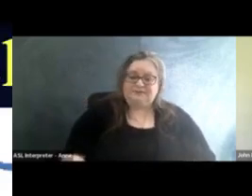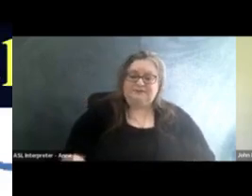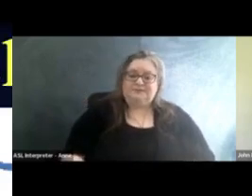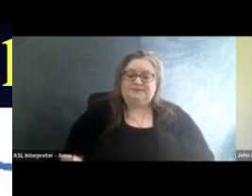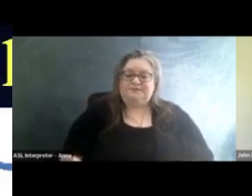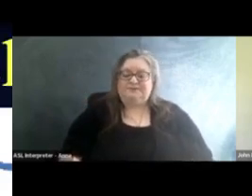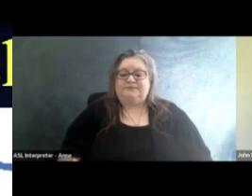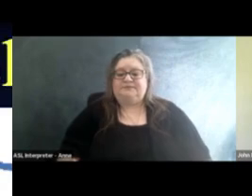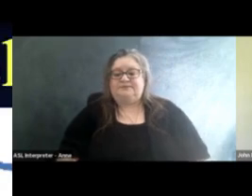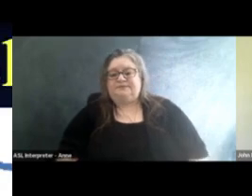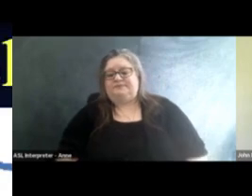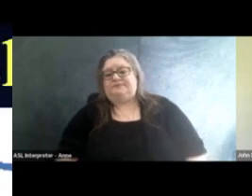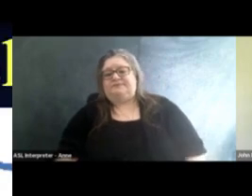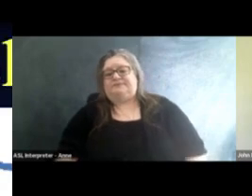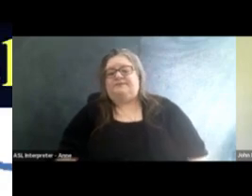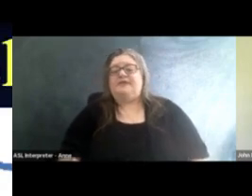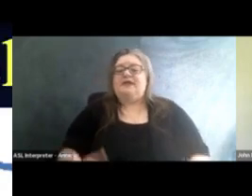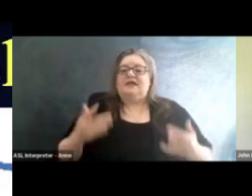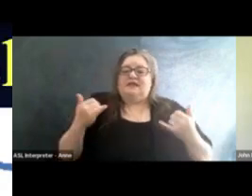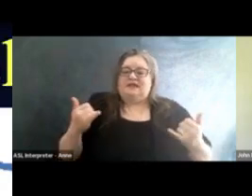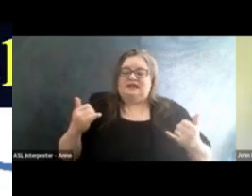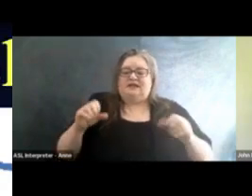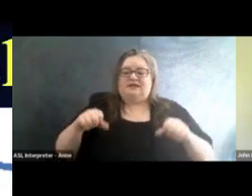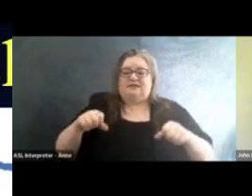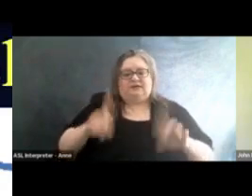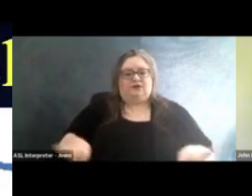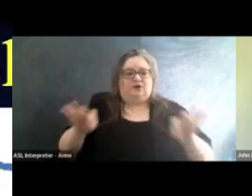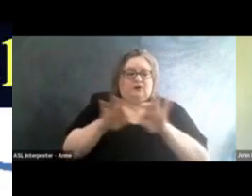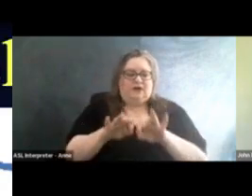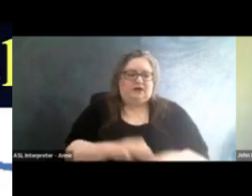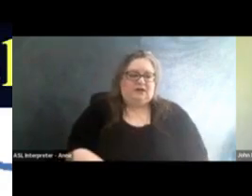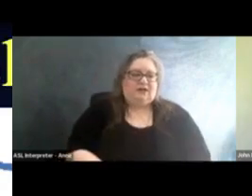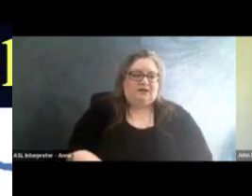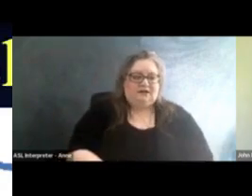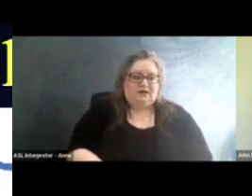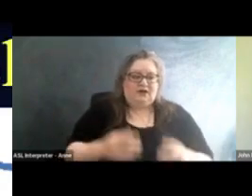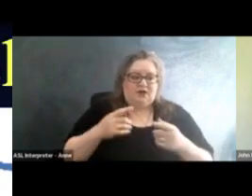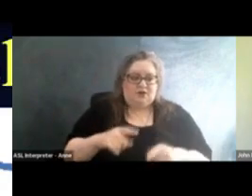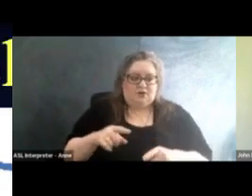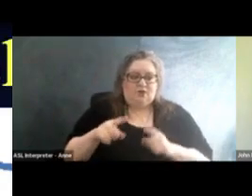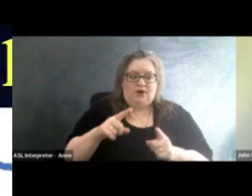these abilities are critical, and when there are weaknesses, when they are affected, it's